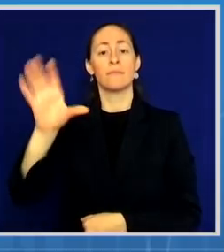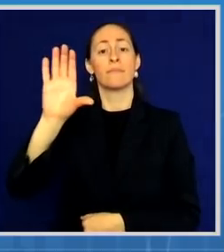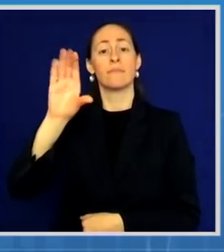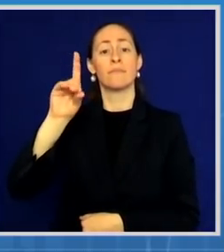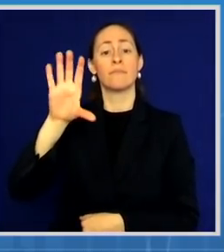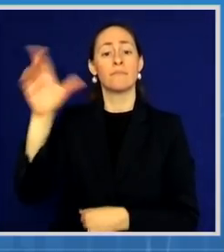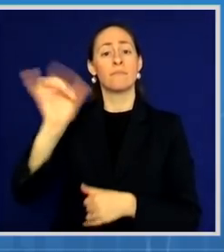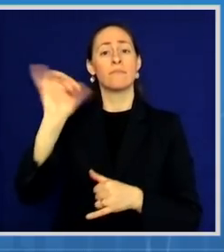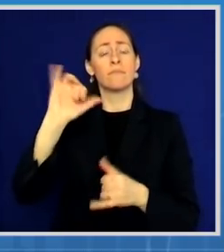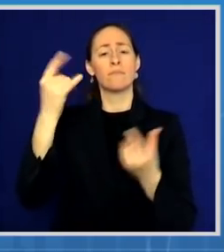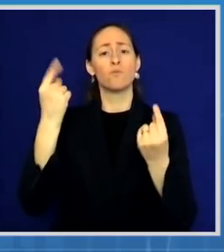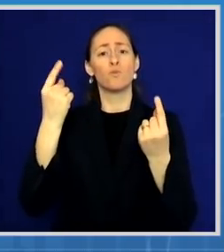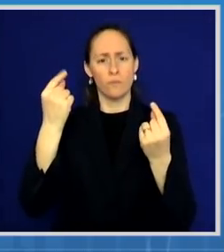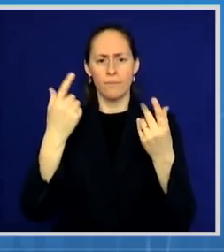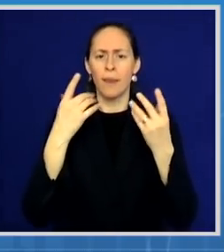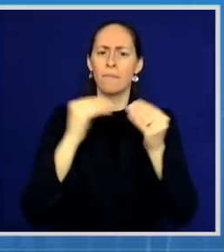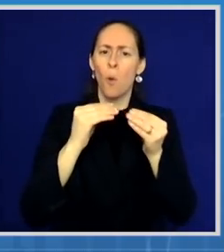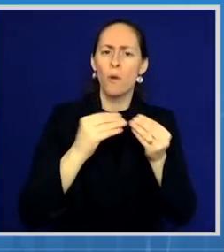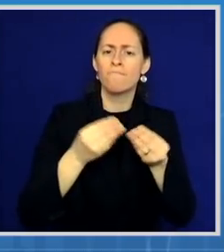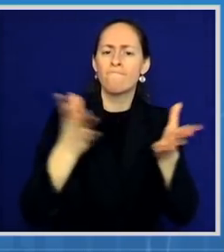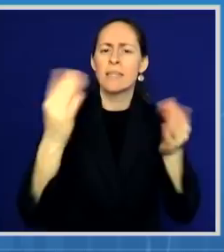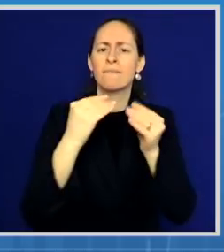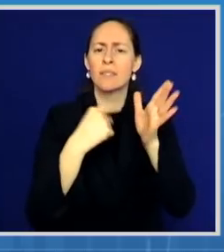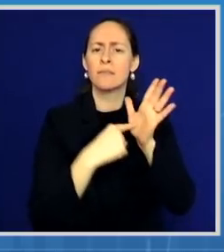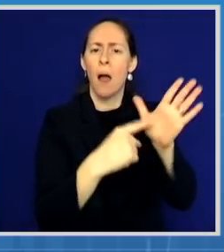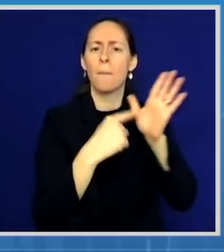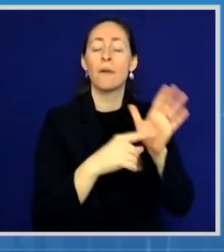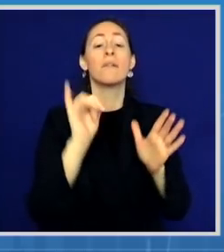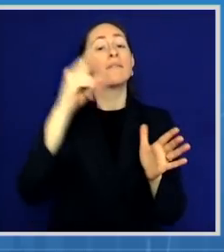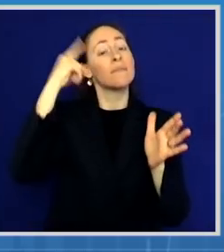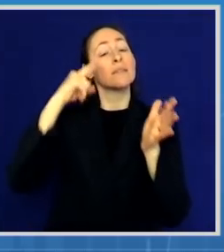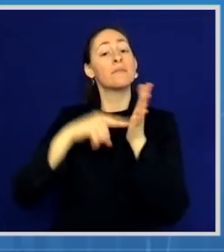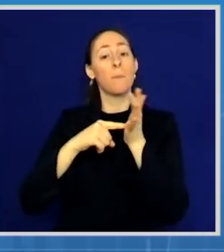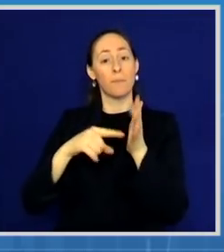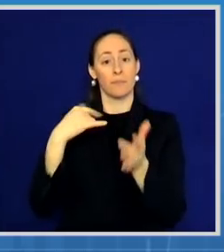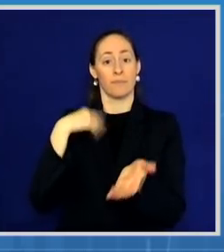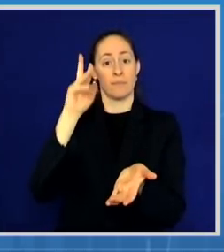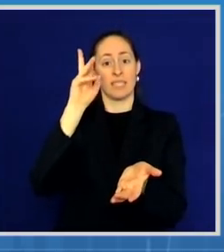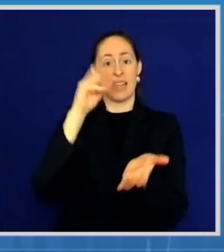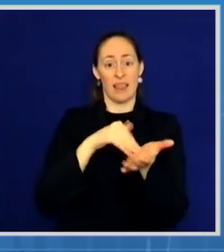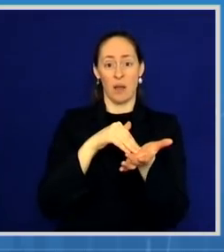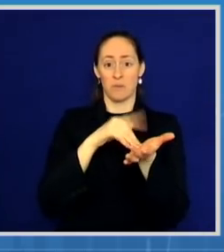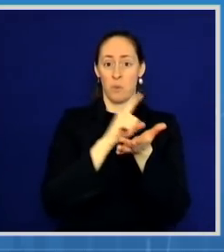going from 6,000 per week in January, to more than 22,000 per week in April.